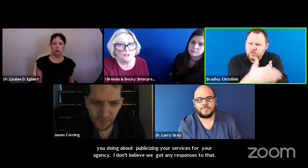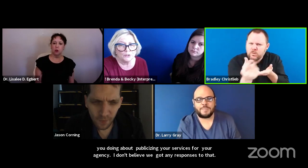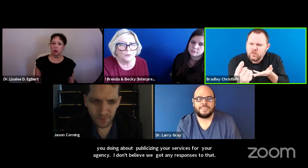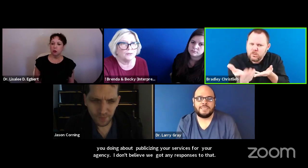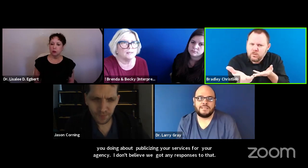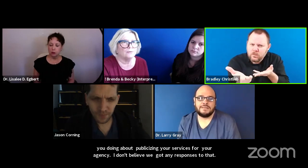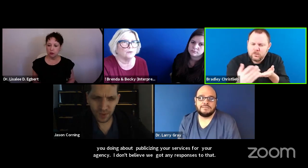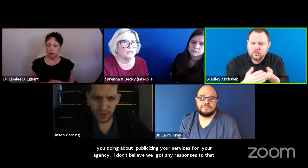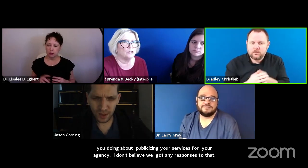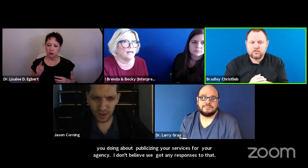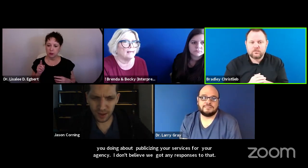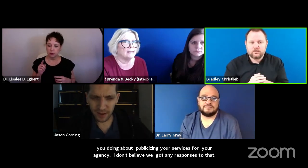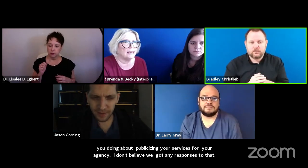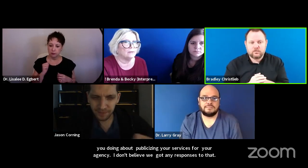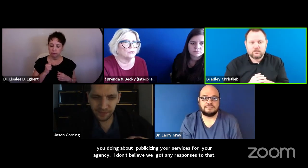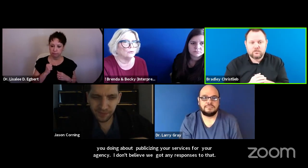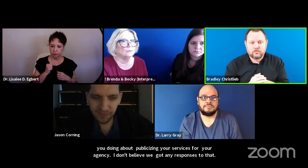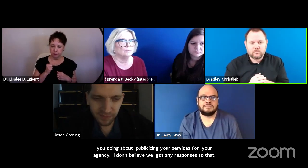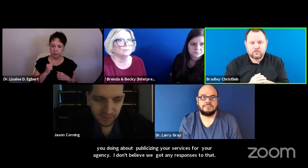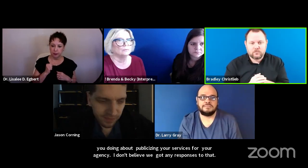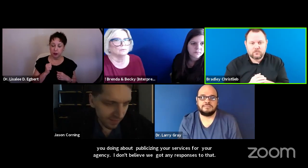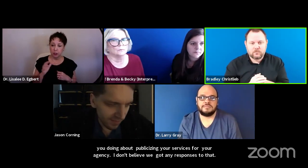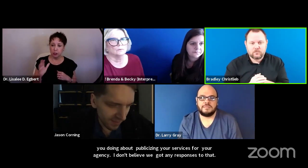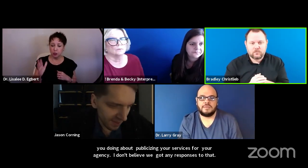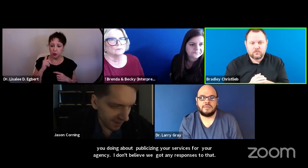do with this information as a council?